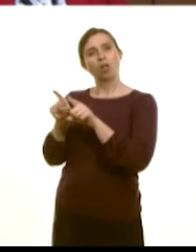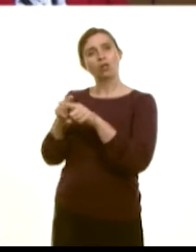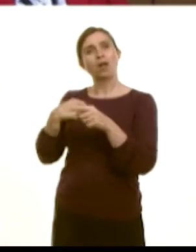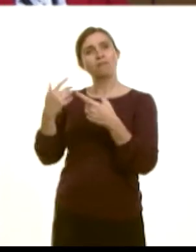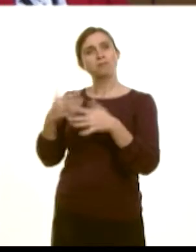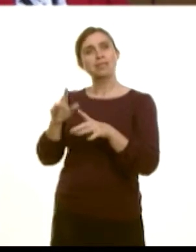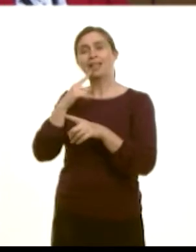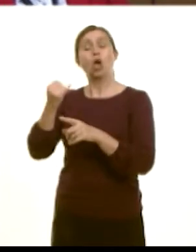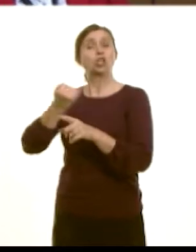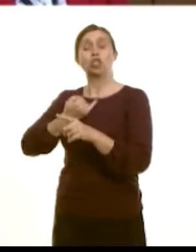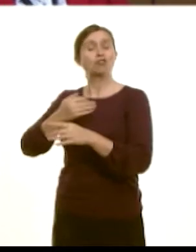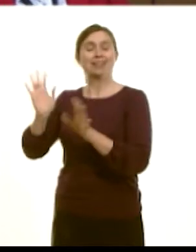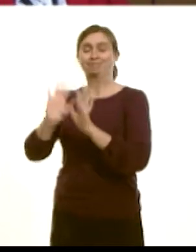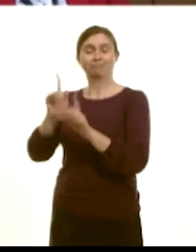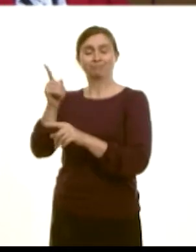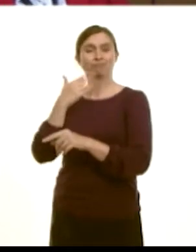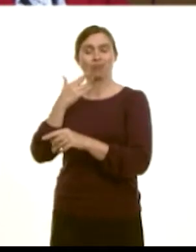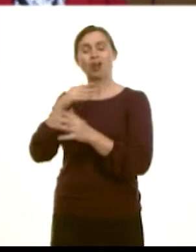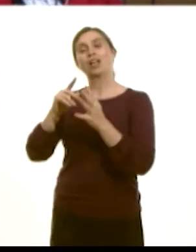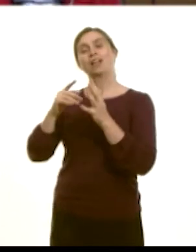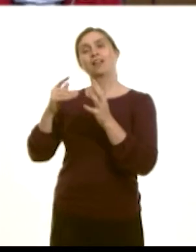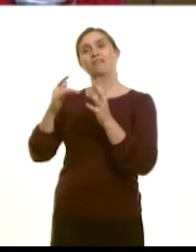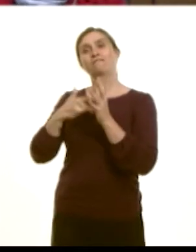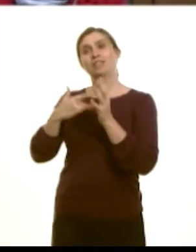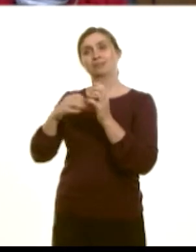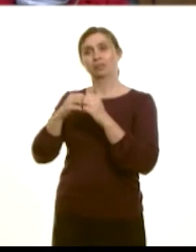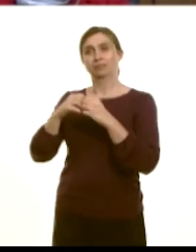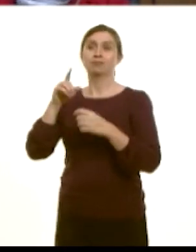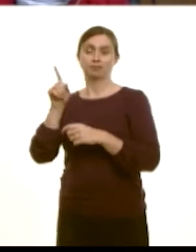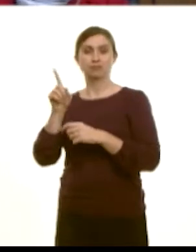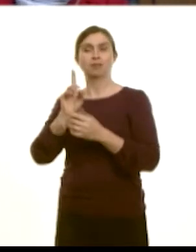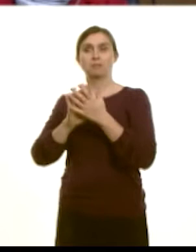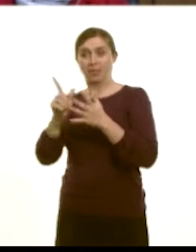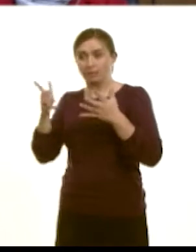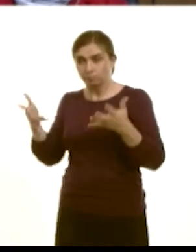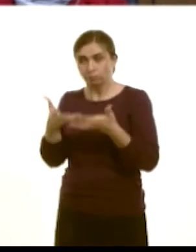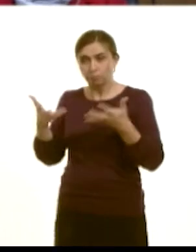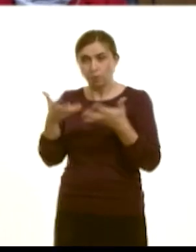I am sorry, but it was Visit Britain that I meant rather than UKTI. Visit Britain promotes and supports Wales also.